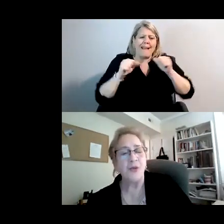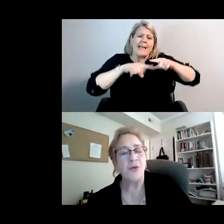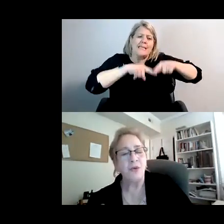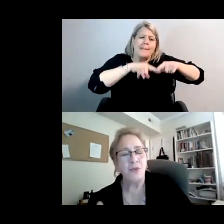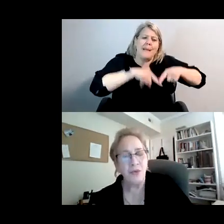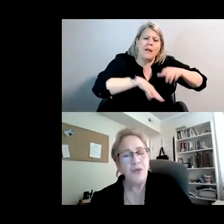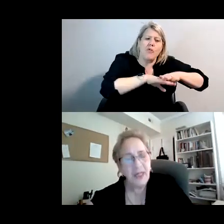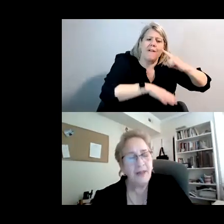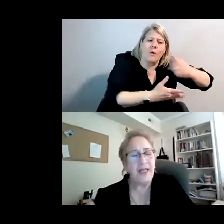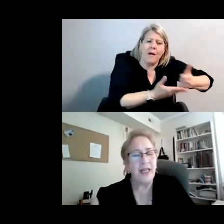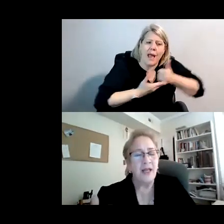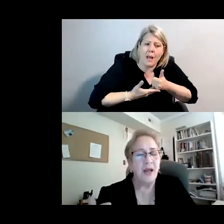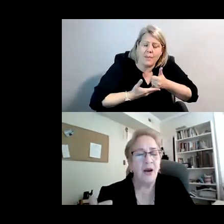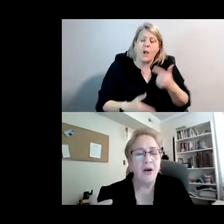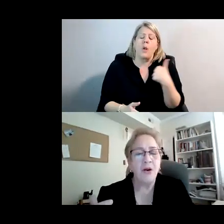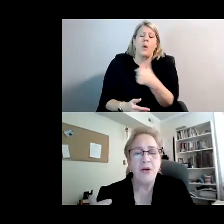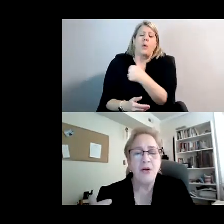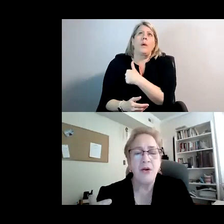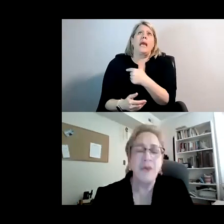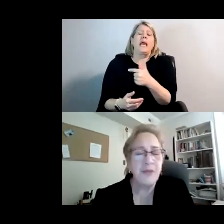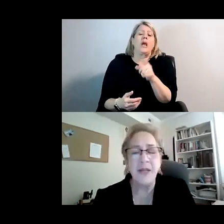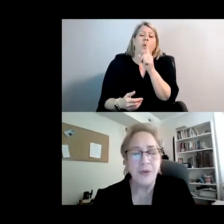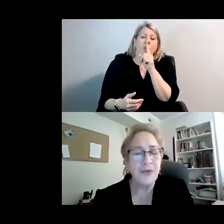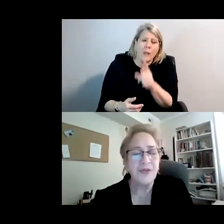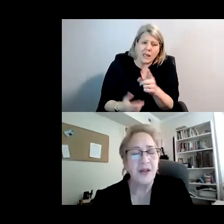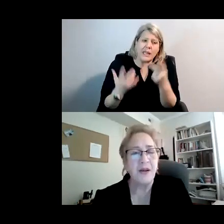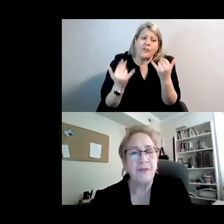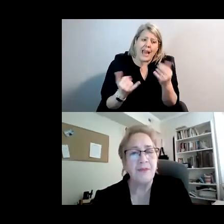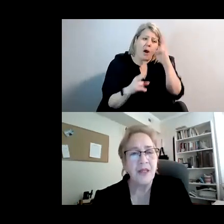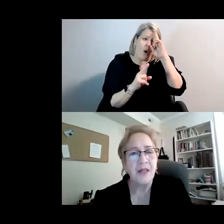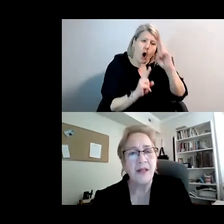So we really are honoring peoples as independent,